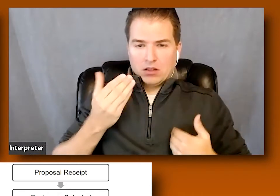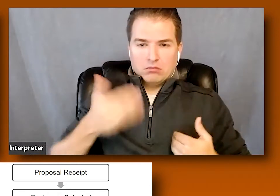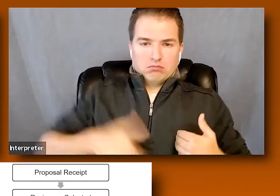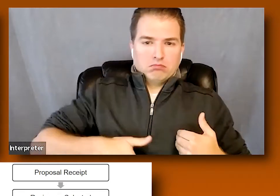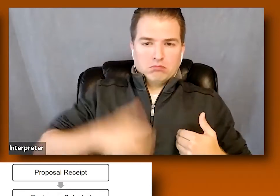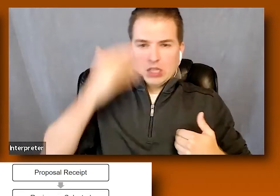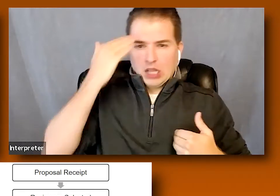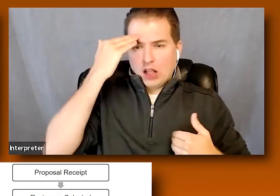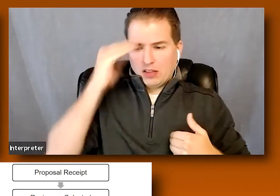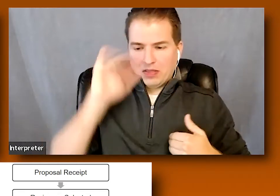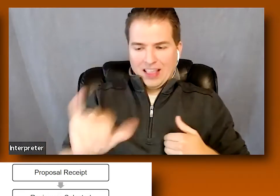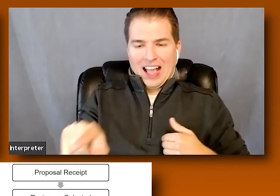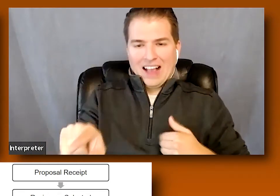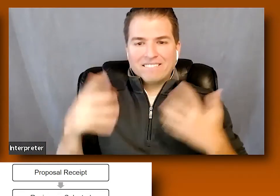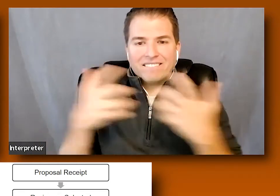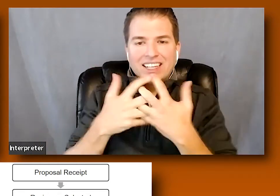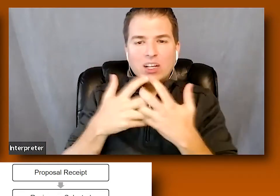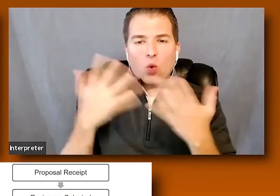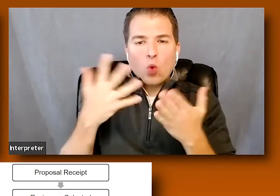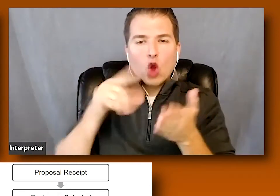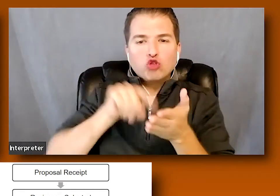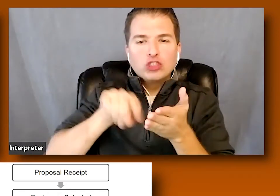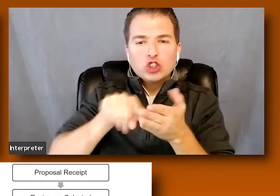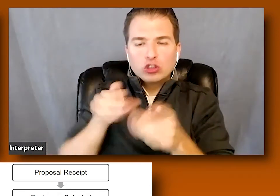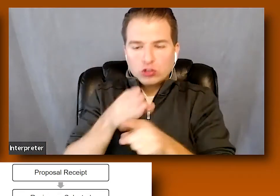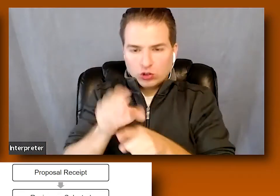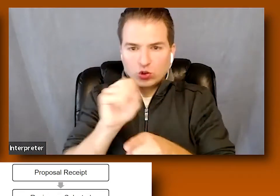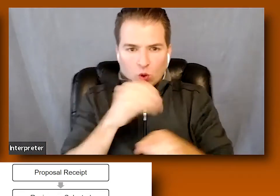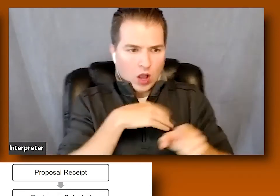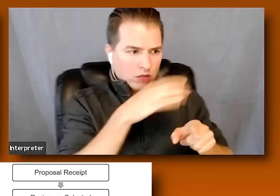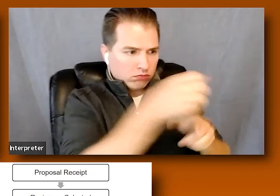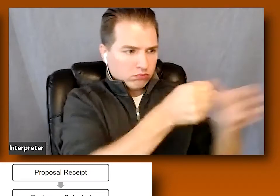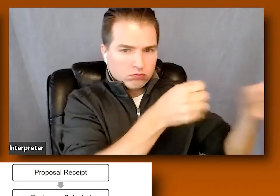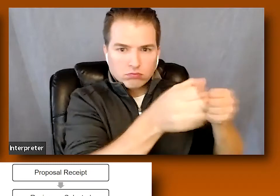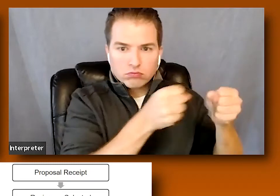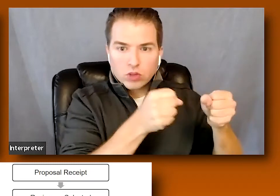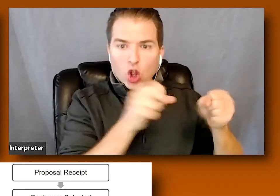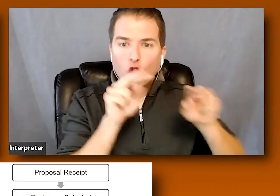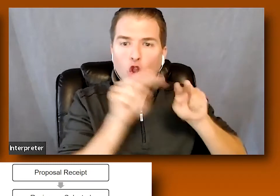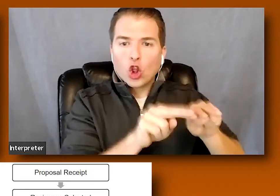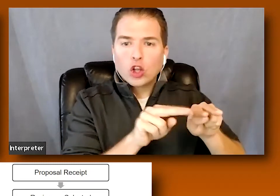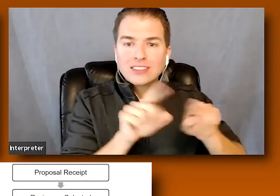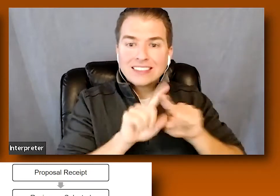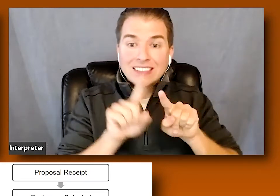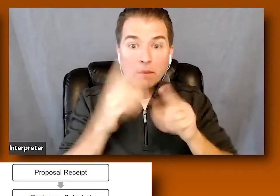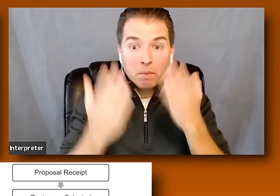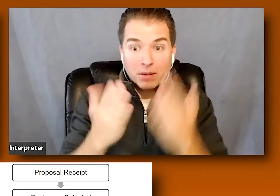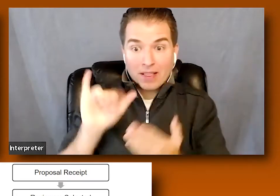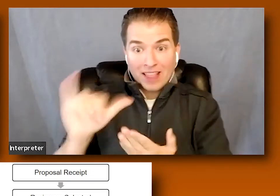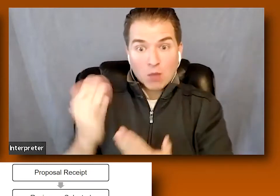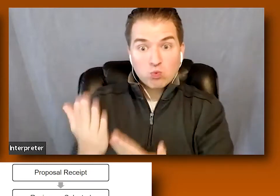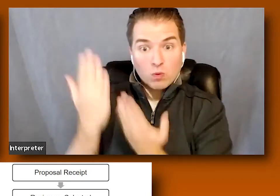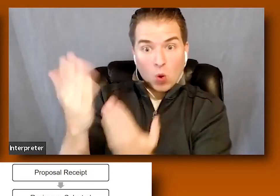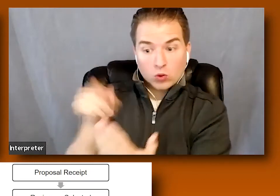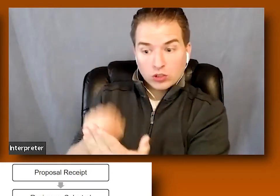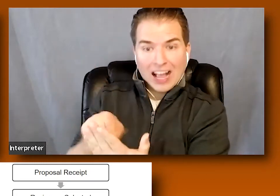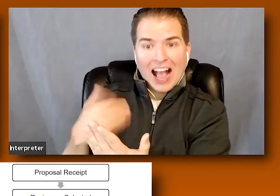of a research area, like, what reviewers they want to ask. They might look at the references listed in the proposal.